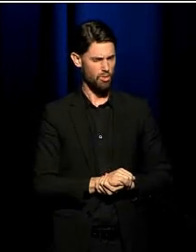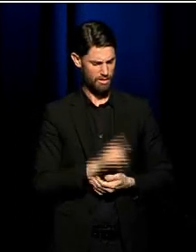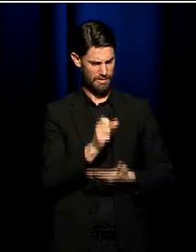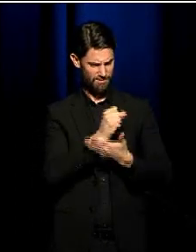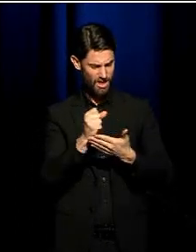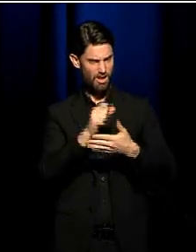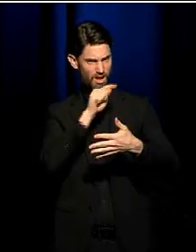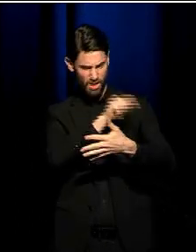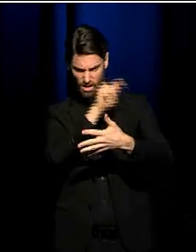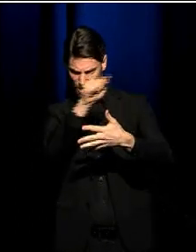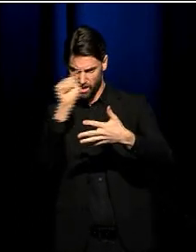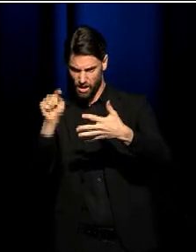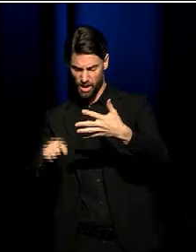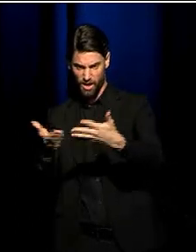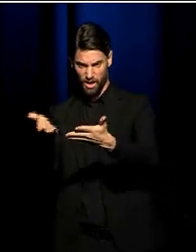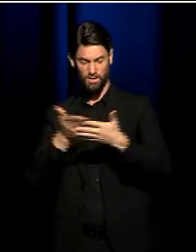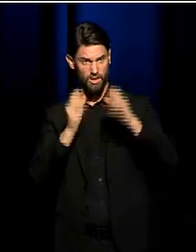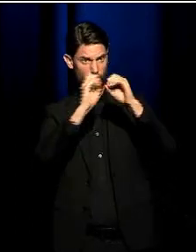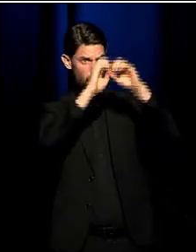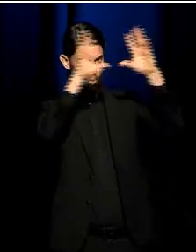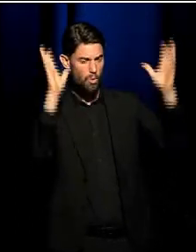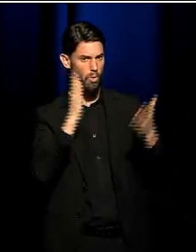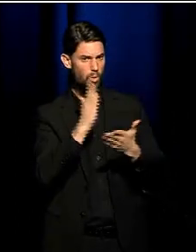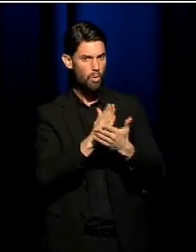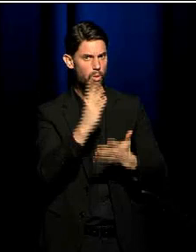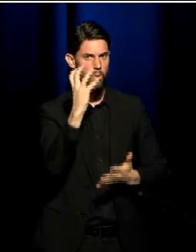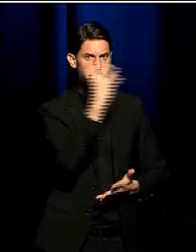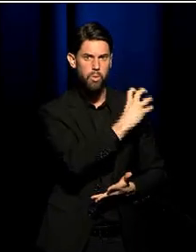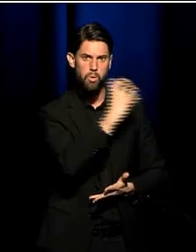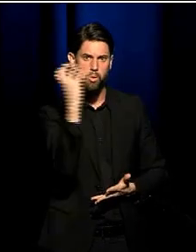troubling still are the higher rates of violence and harassment of people with